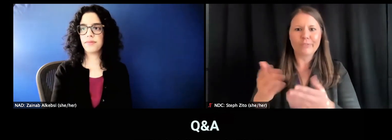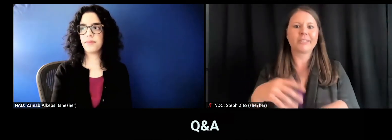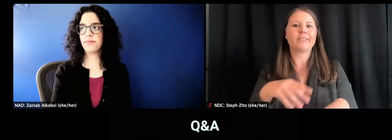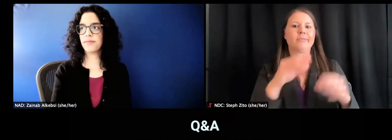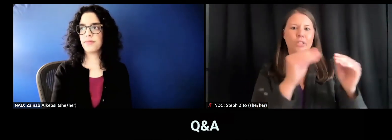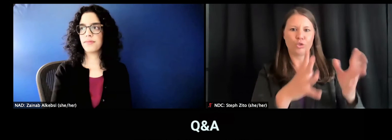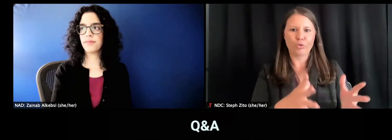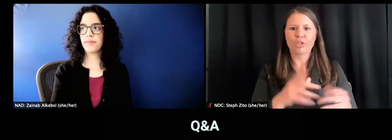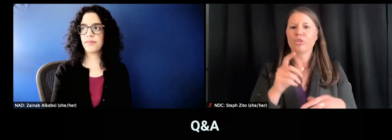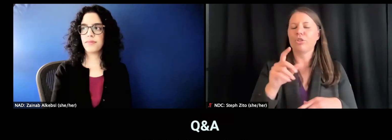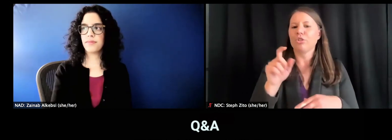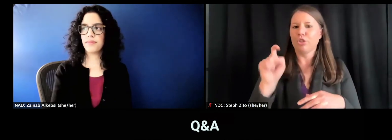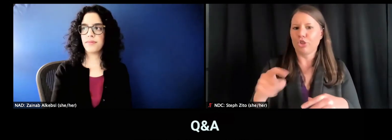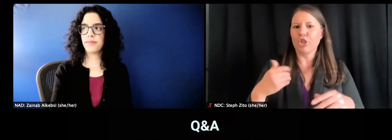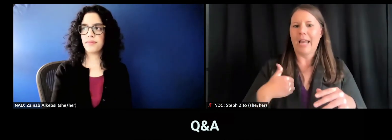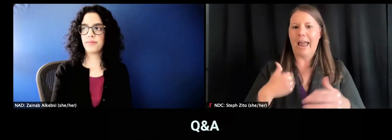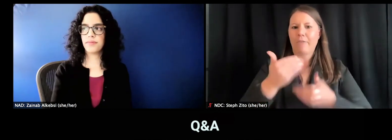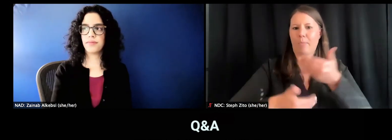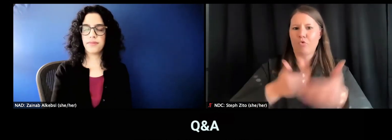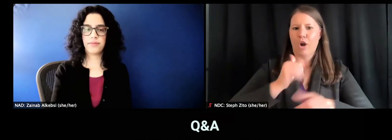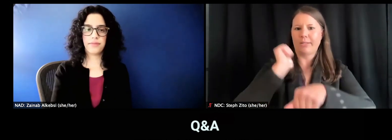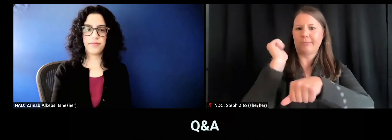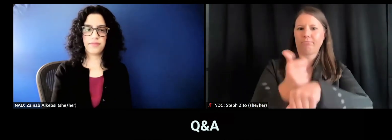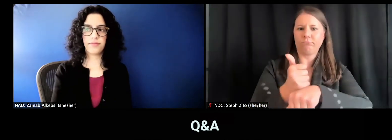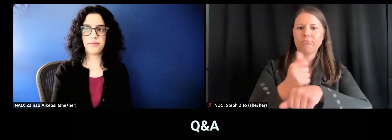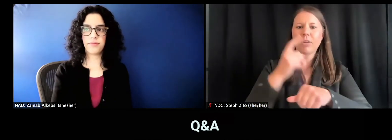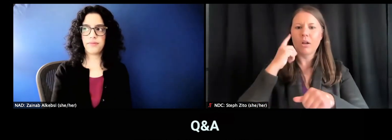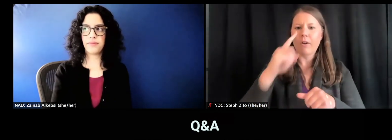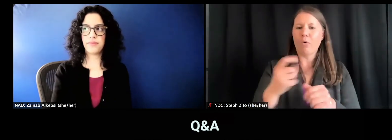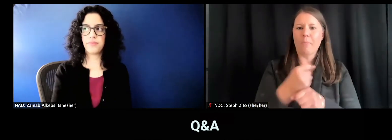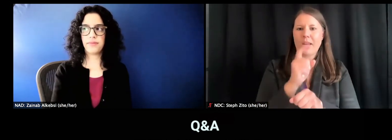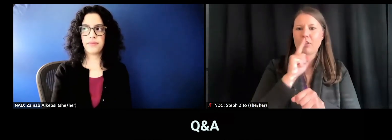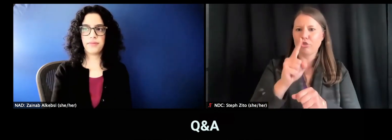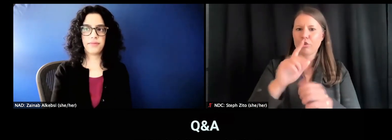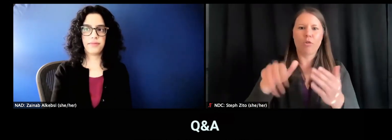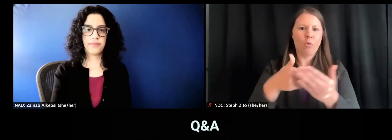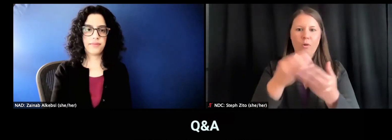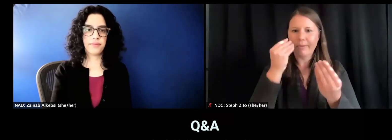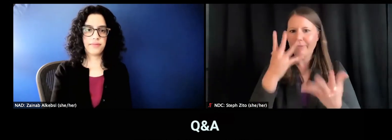whether it be in the disability services office, or someone in the institution.